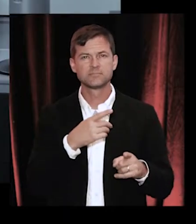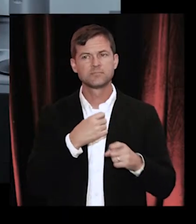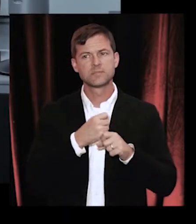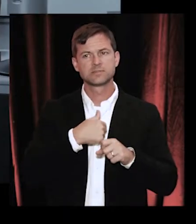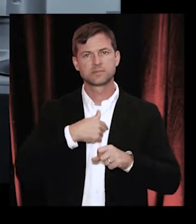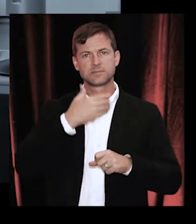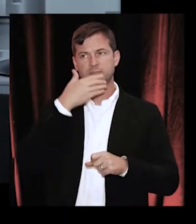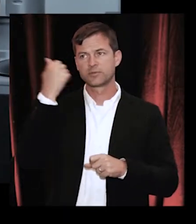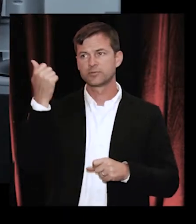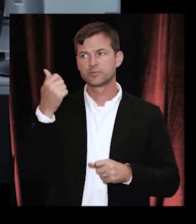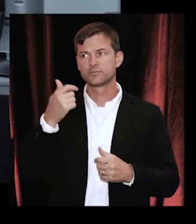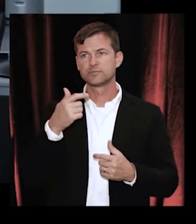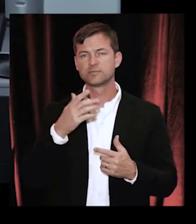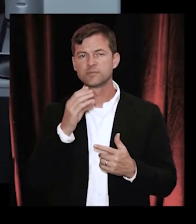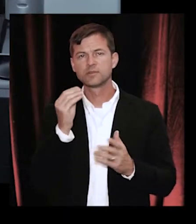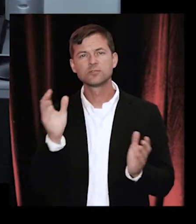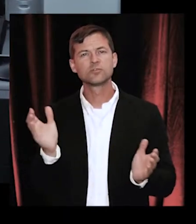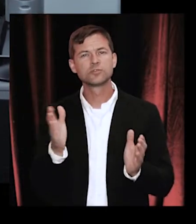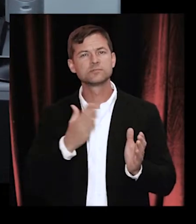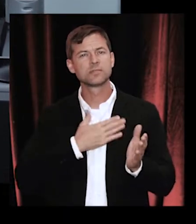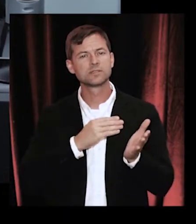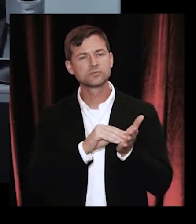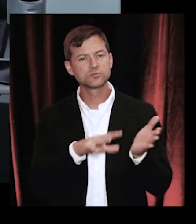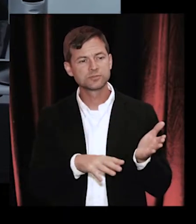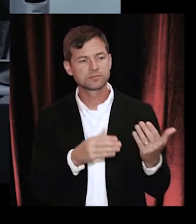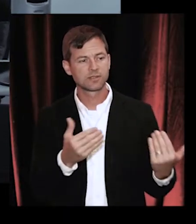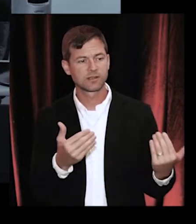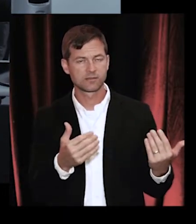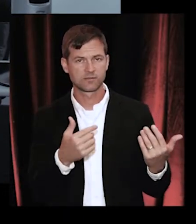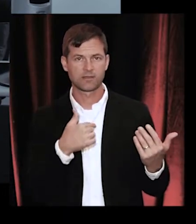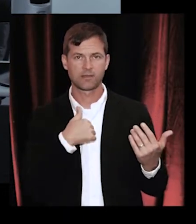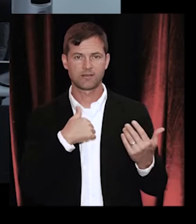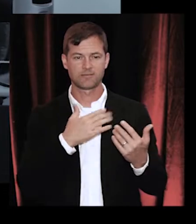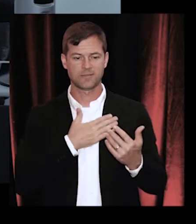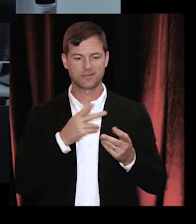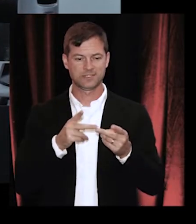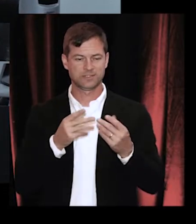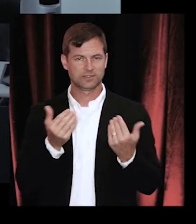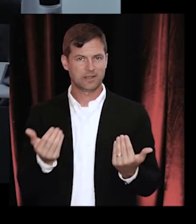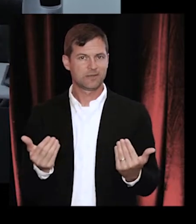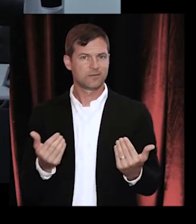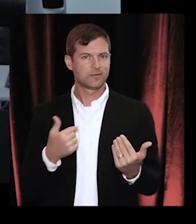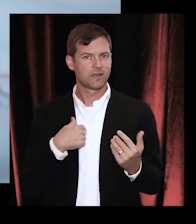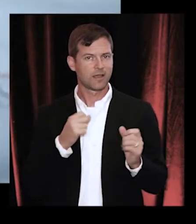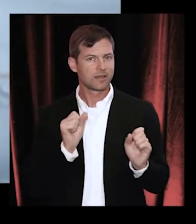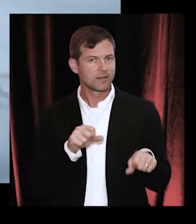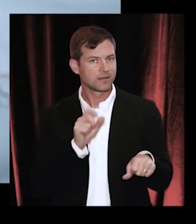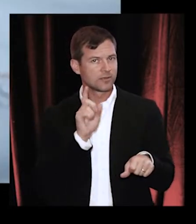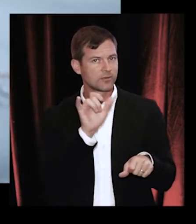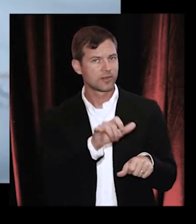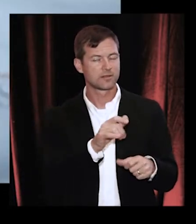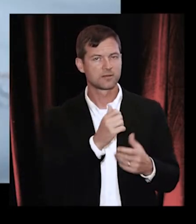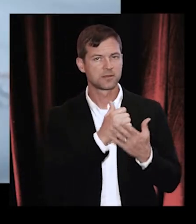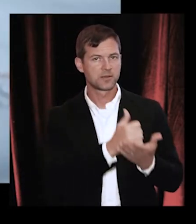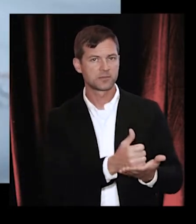and able to encourage my students now in the position that I have. I get to do that and help students